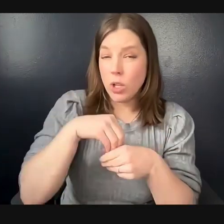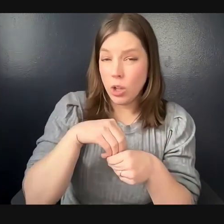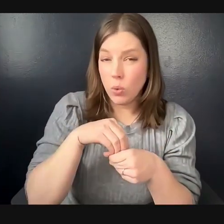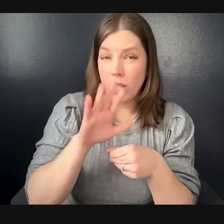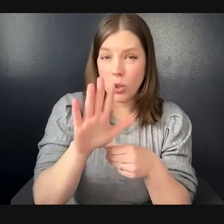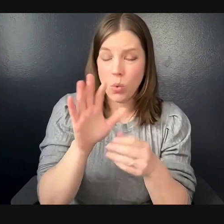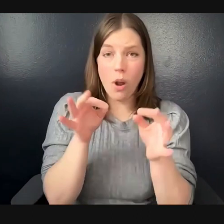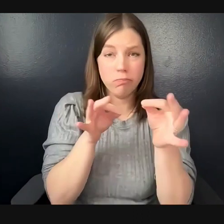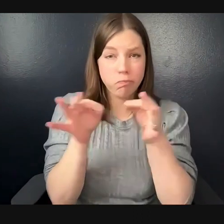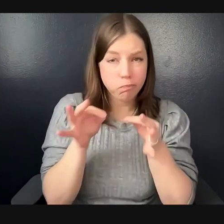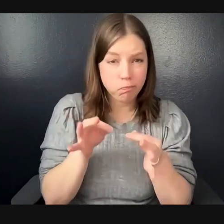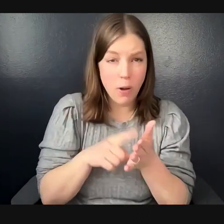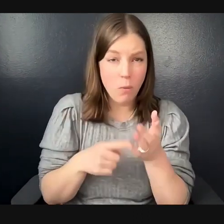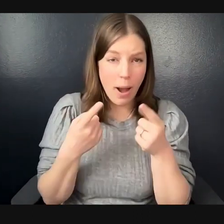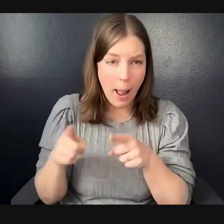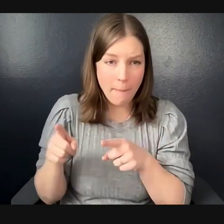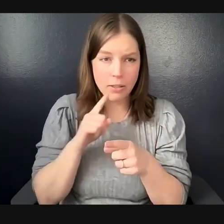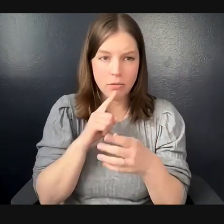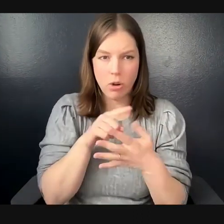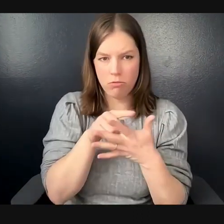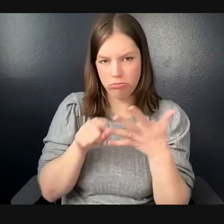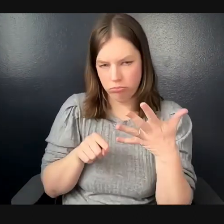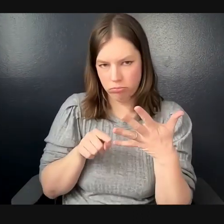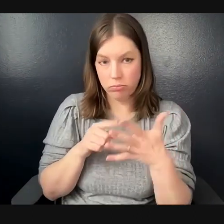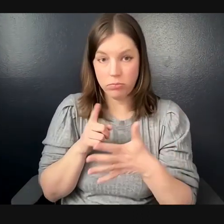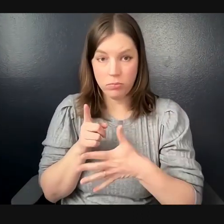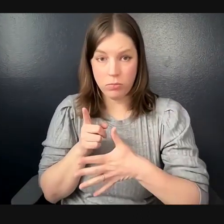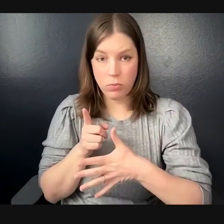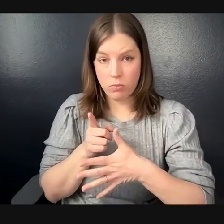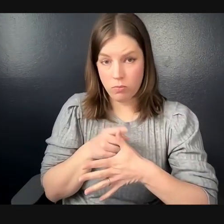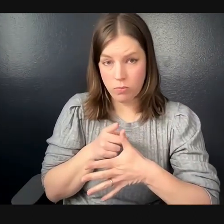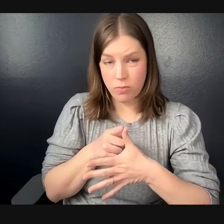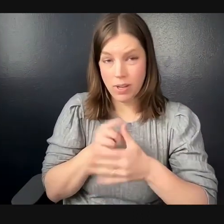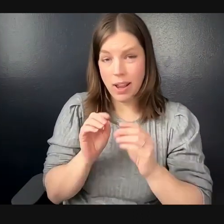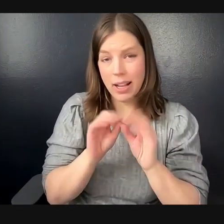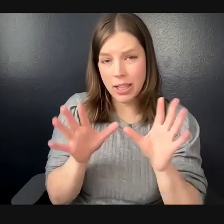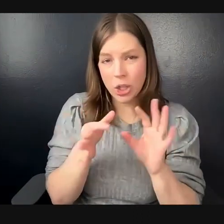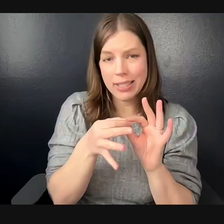And a few other things to consider to include are listed here, numbers 1 through 5.